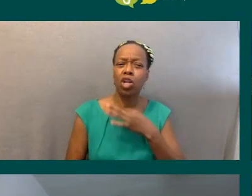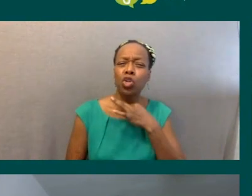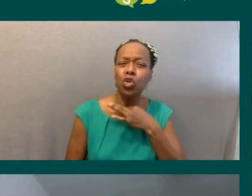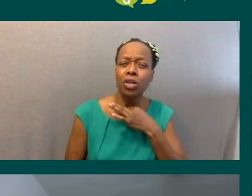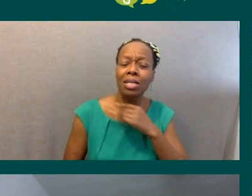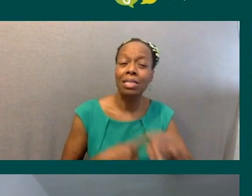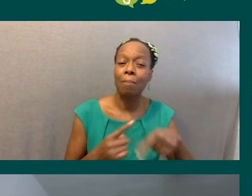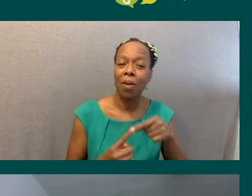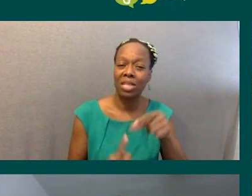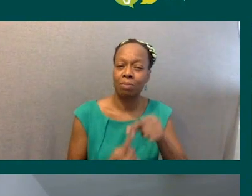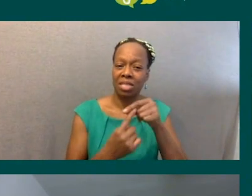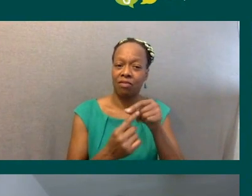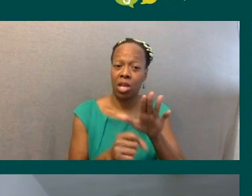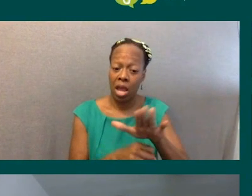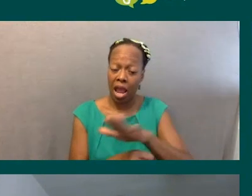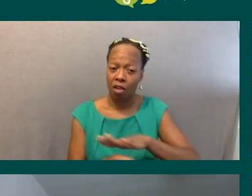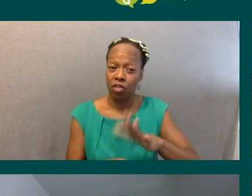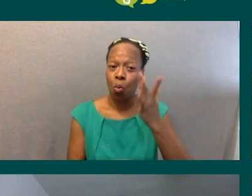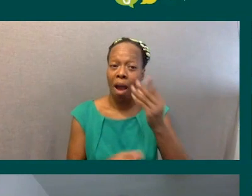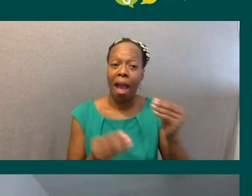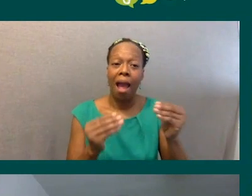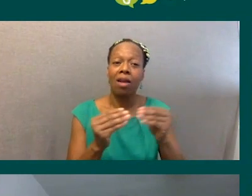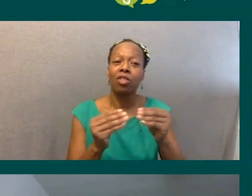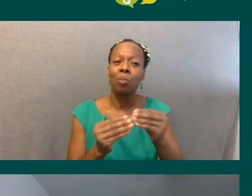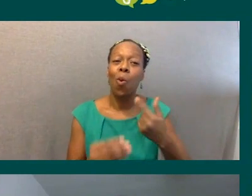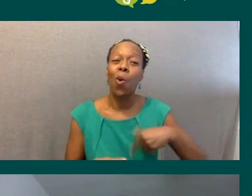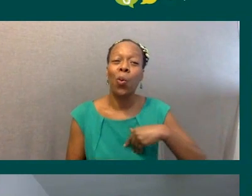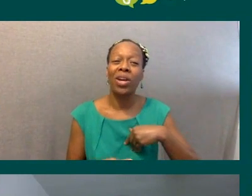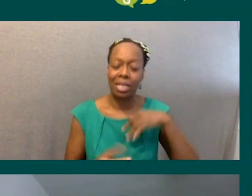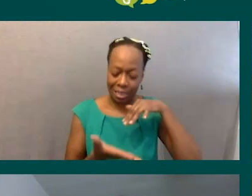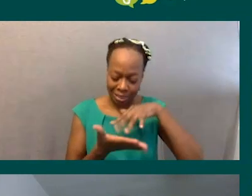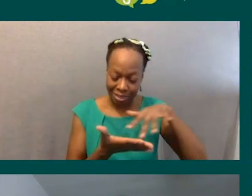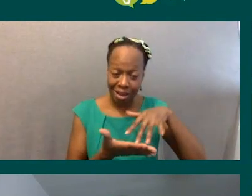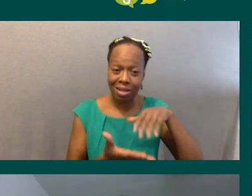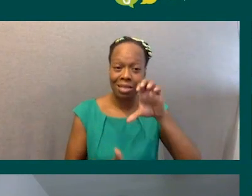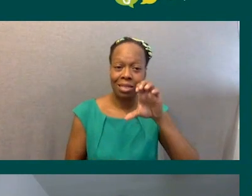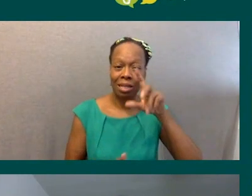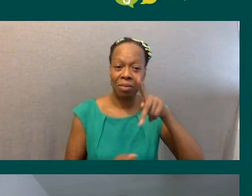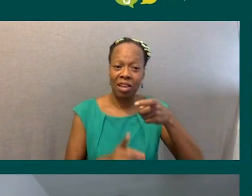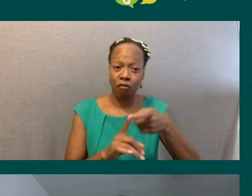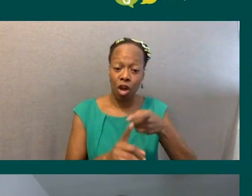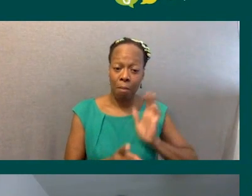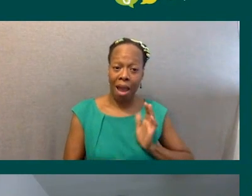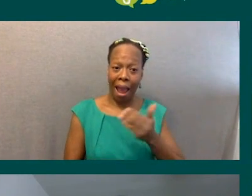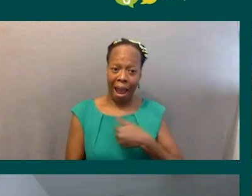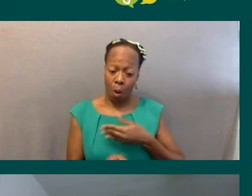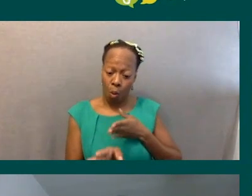And the more we study CP, the more we try to understand CP from the orthopedic perspective,